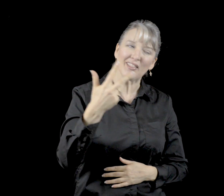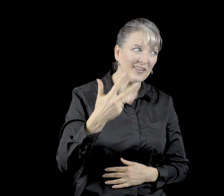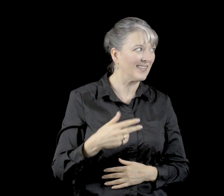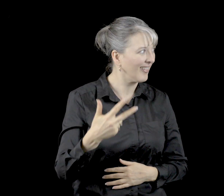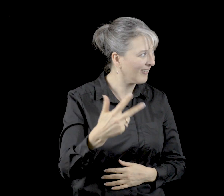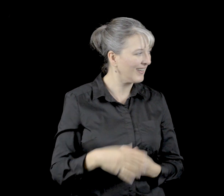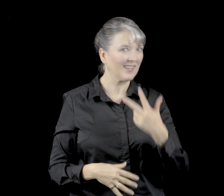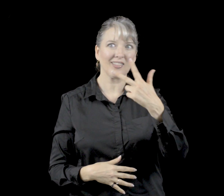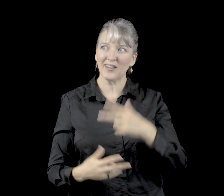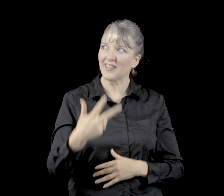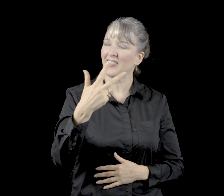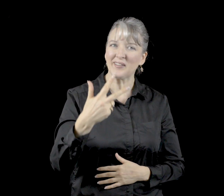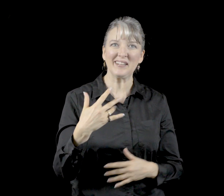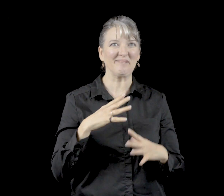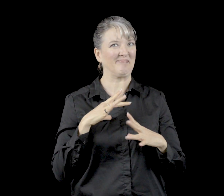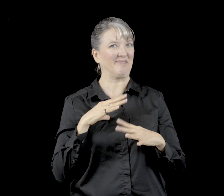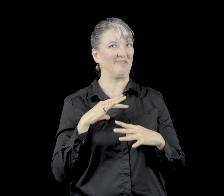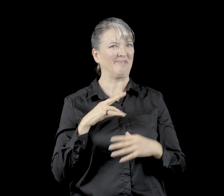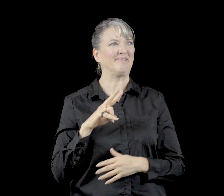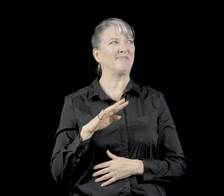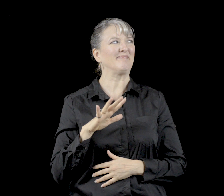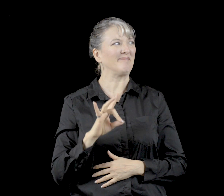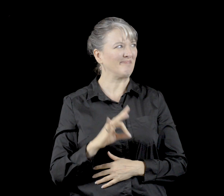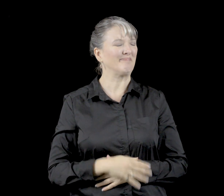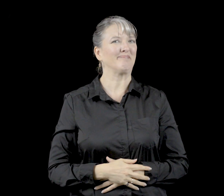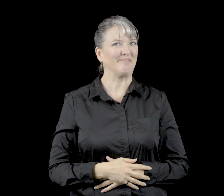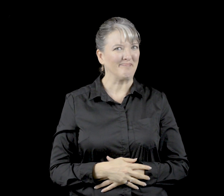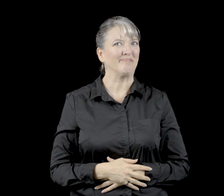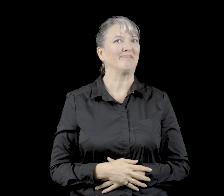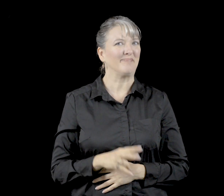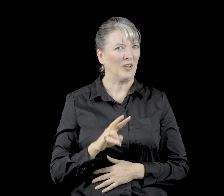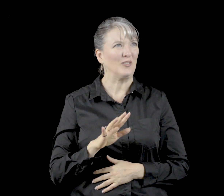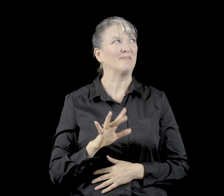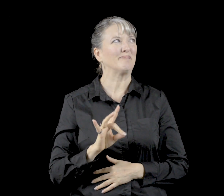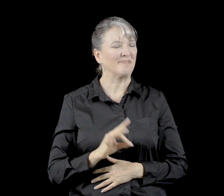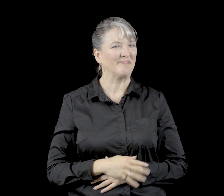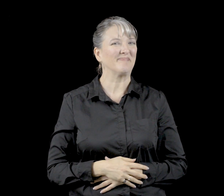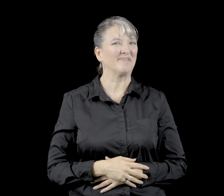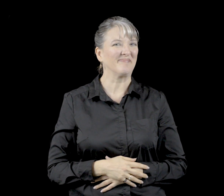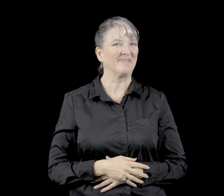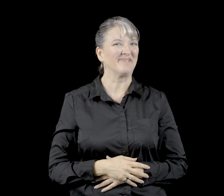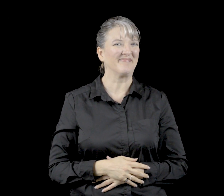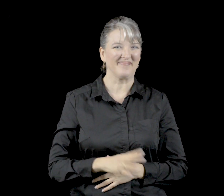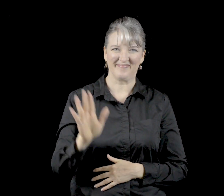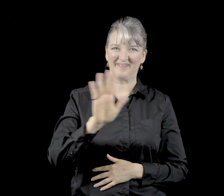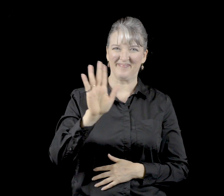Three! Tree! Tres! Trois! [We get it, bloody 3!] 258 [Sign the number 258 quickly they appears to be the words "very interesting" thus the deaf slang of 258.]